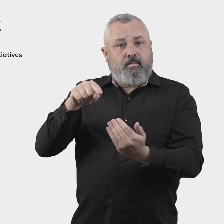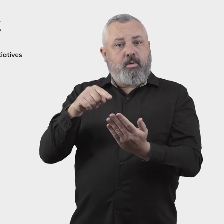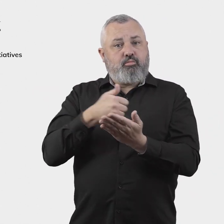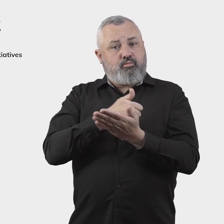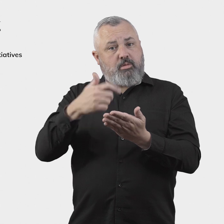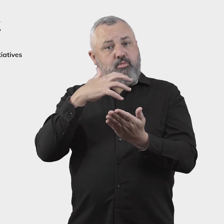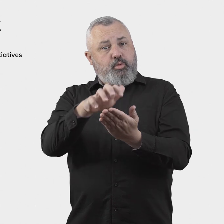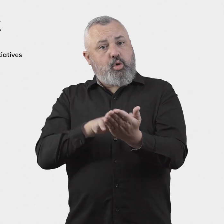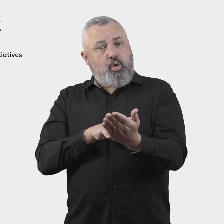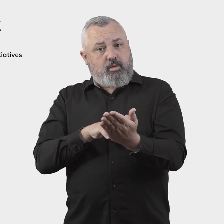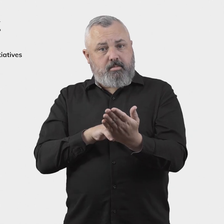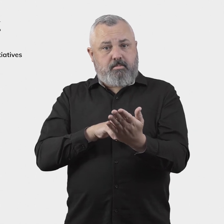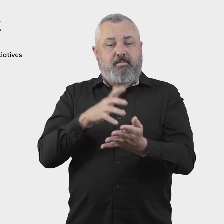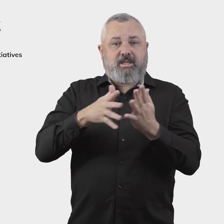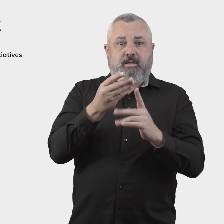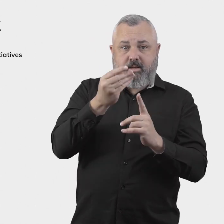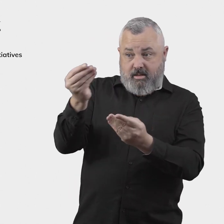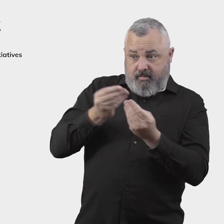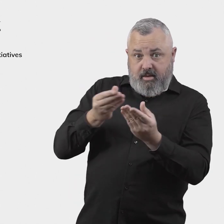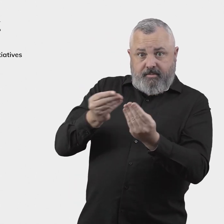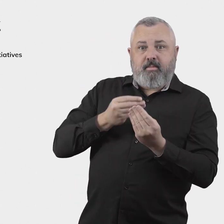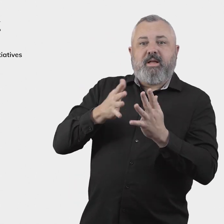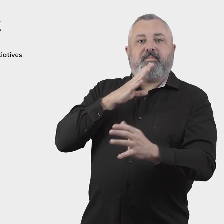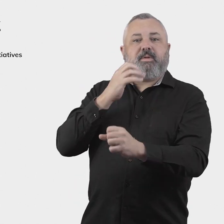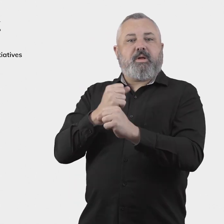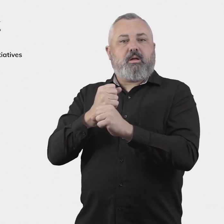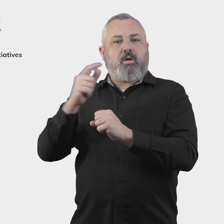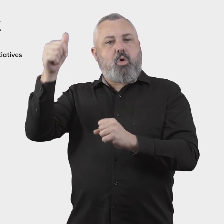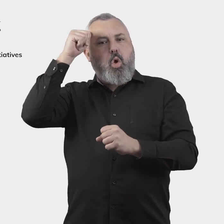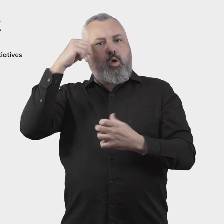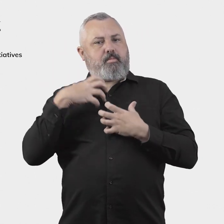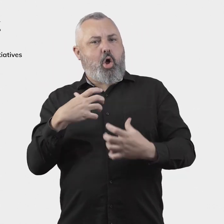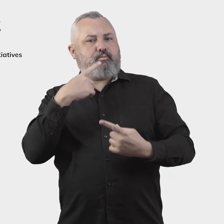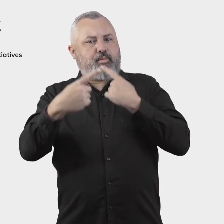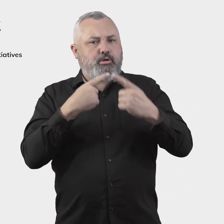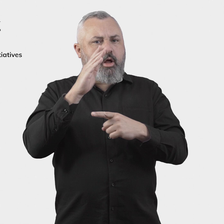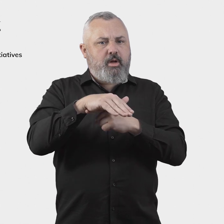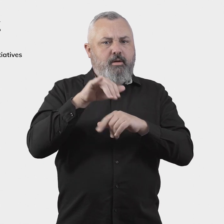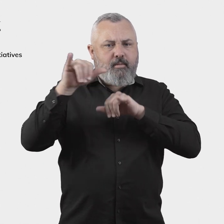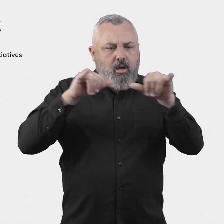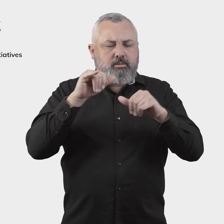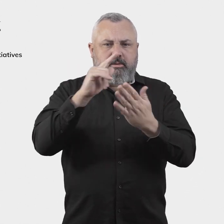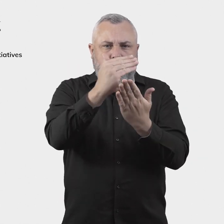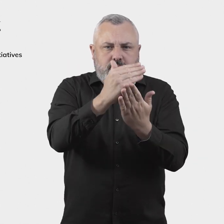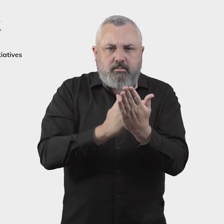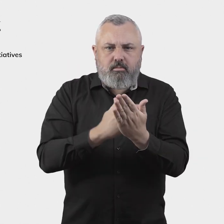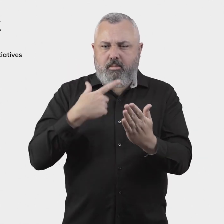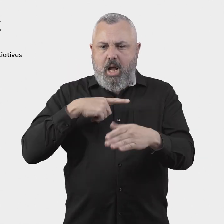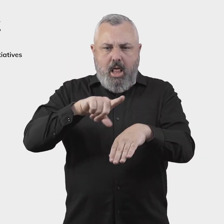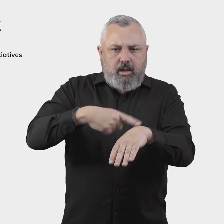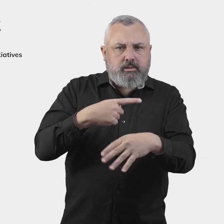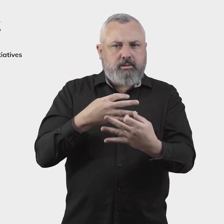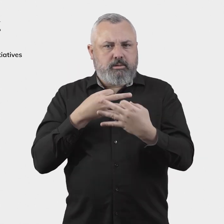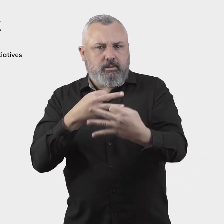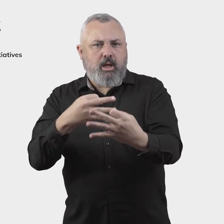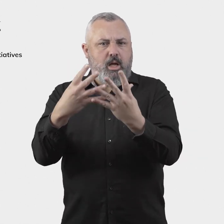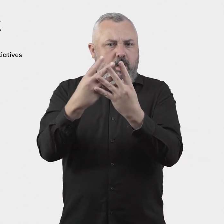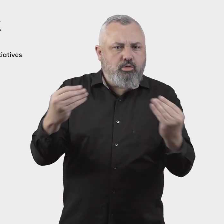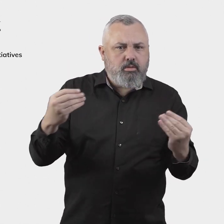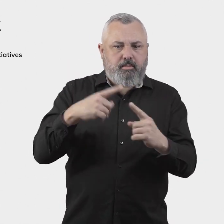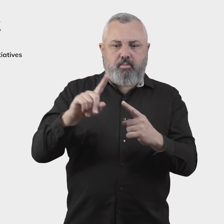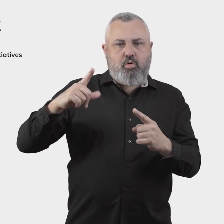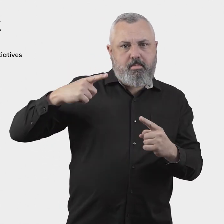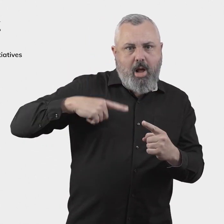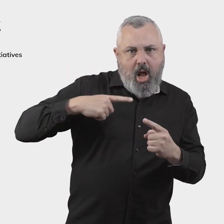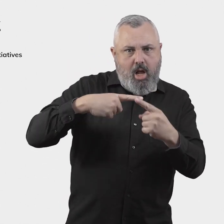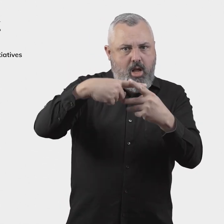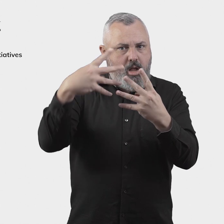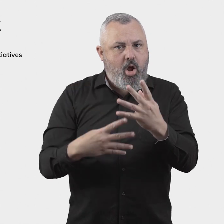relation to specific flights. Regular reporting of additional data about industry performance and conduct will increase